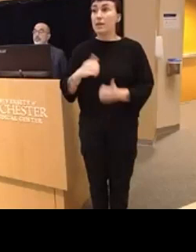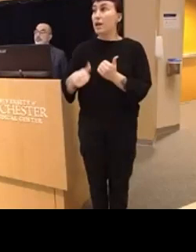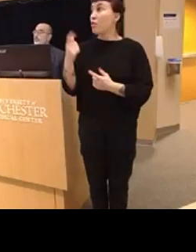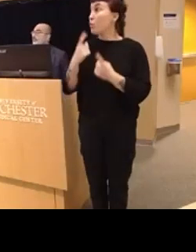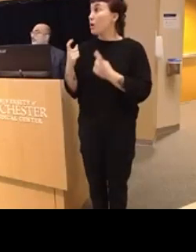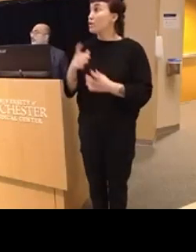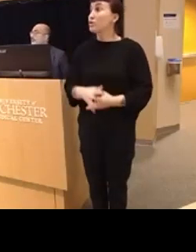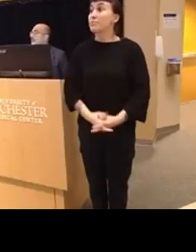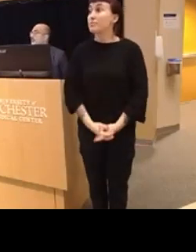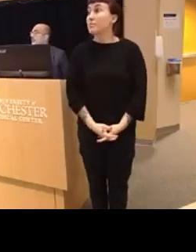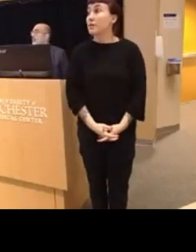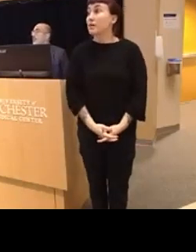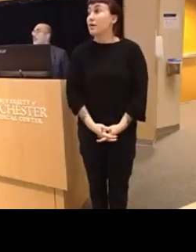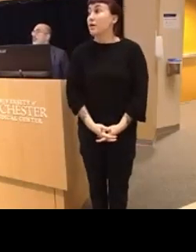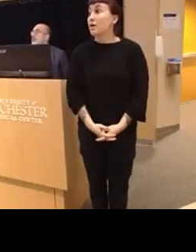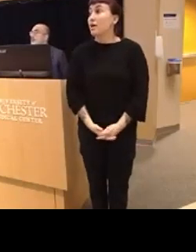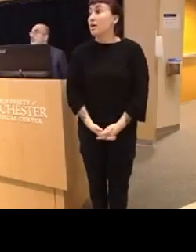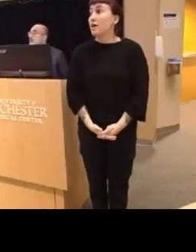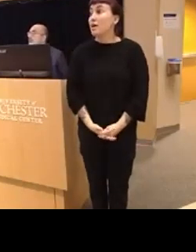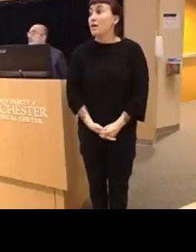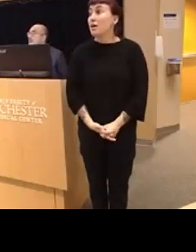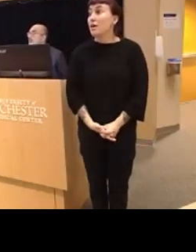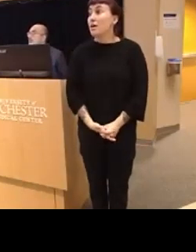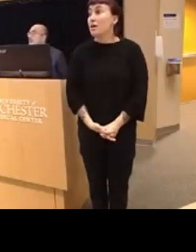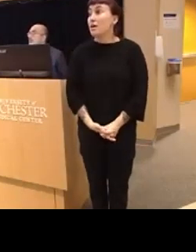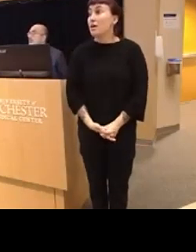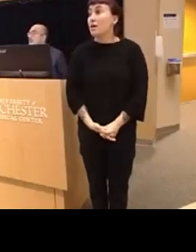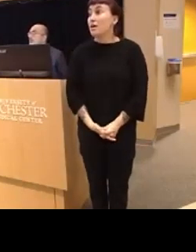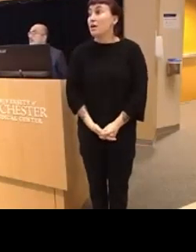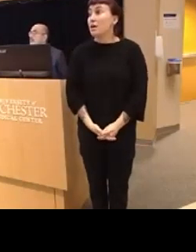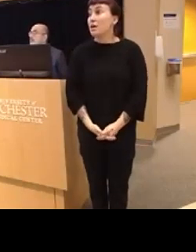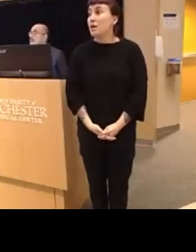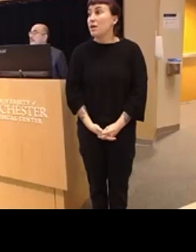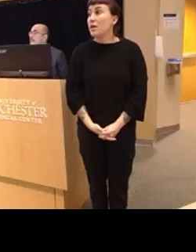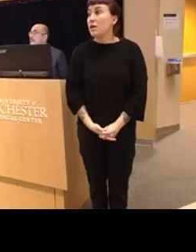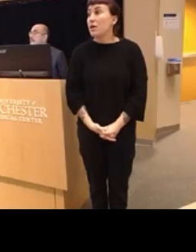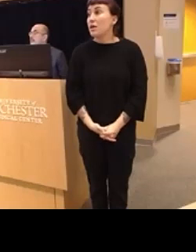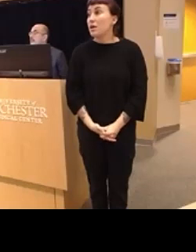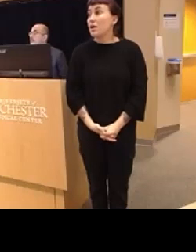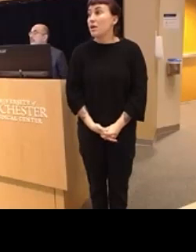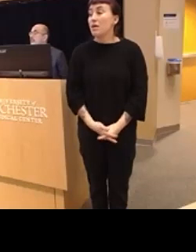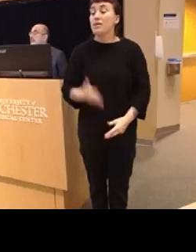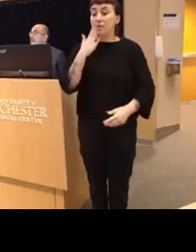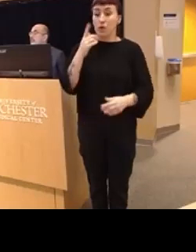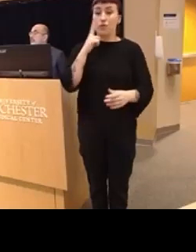yeah M yeah yeah thank you so much for such a comprehensive talk on this complex issue